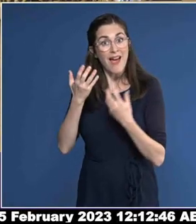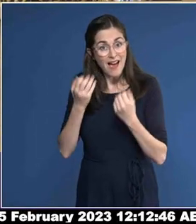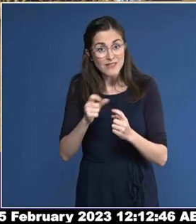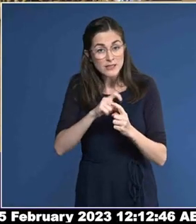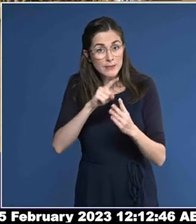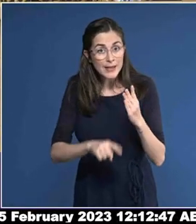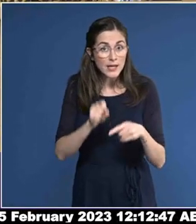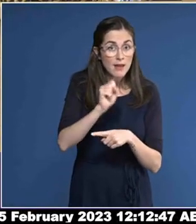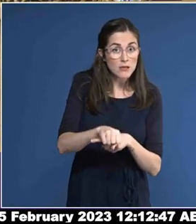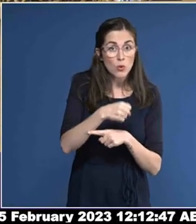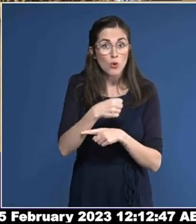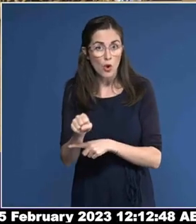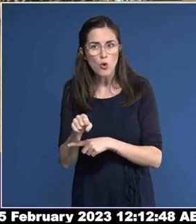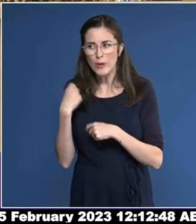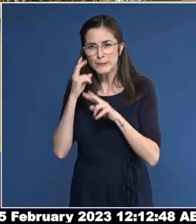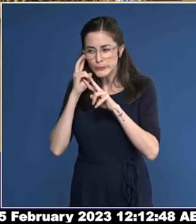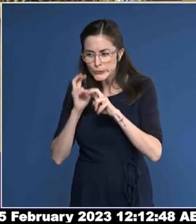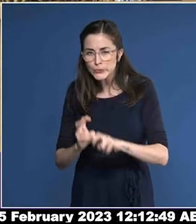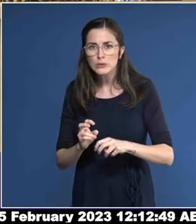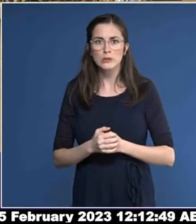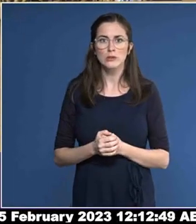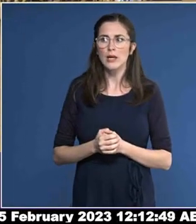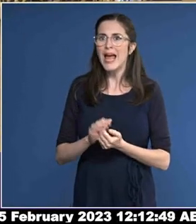The other element was around the tenure of board directors. That's also been changed.